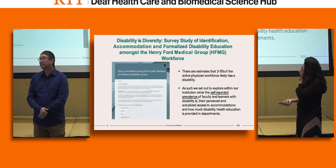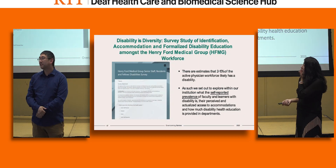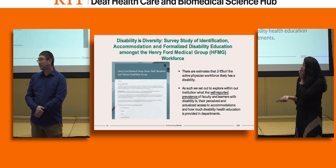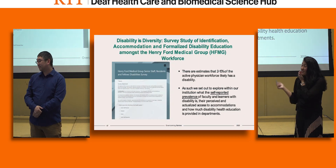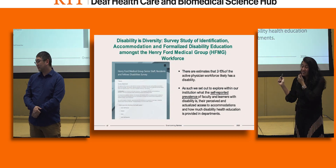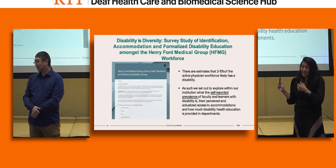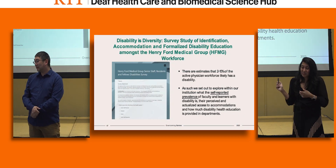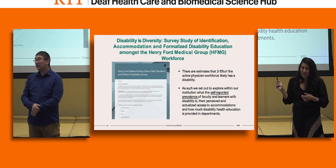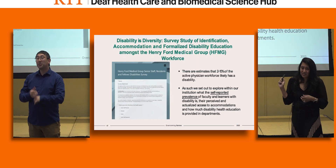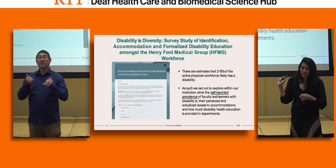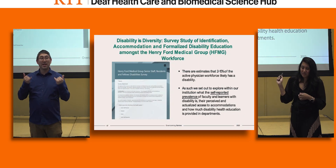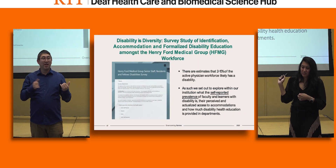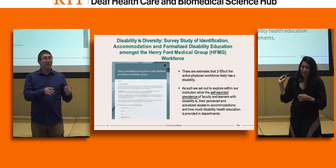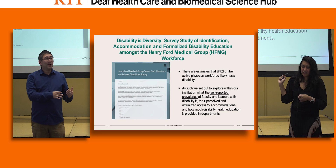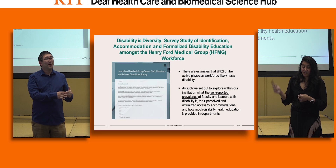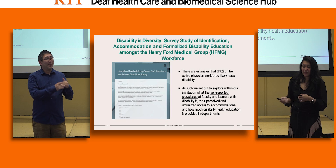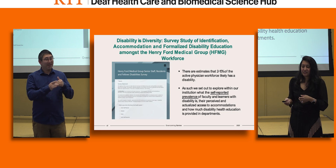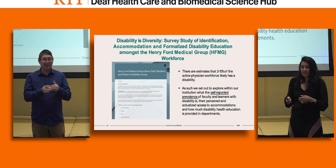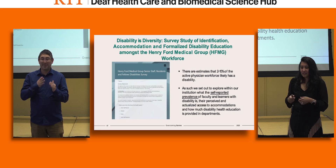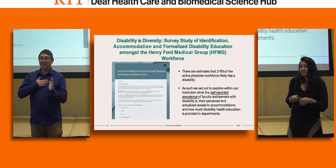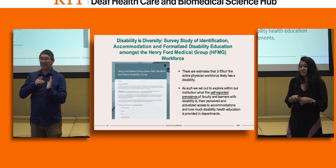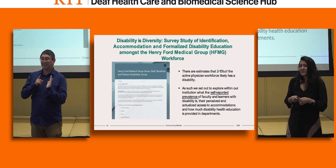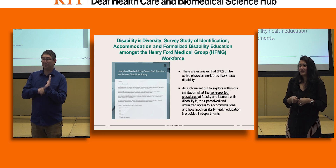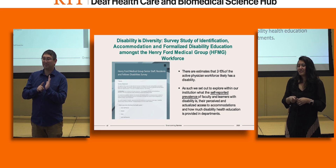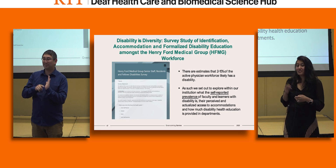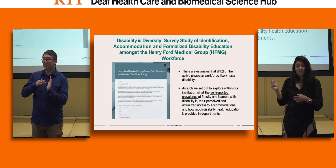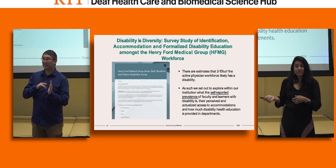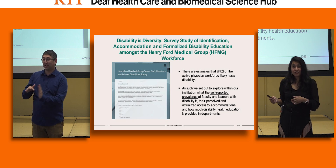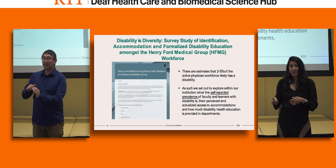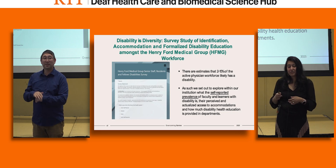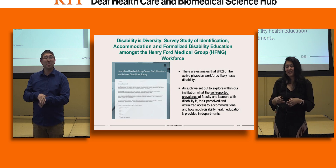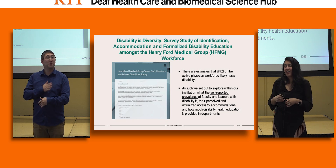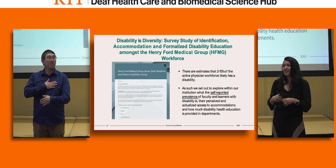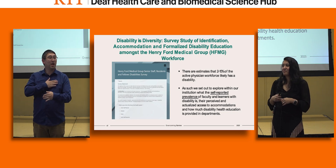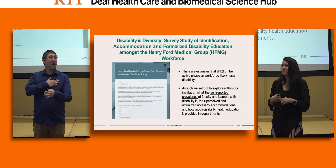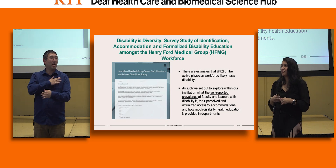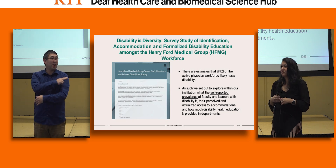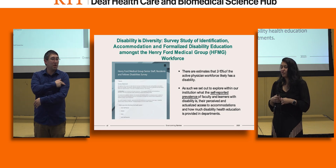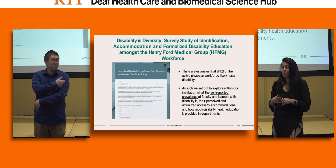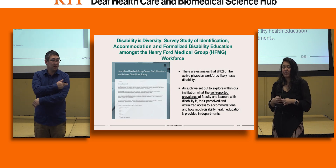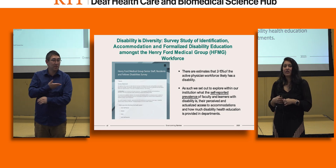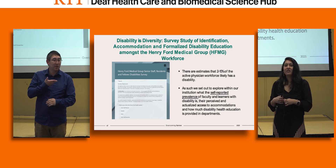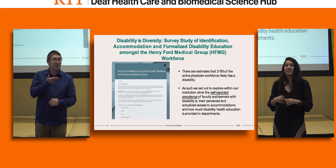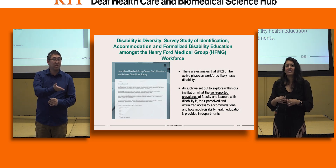So, this led me to do a survey study. The institution I was at before was actually